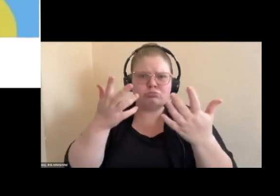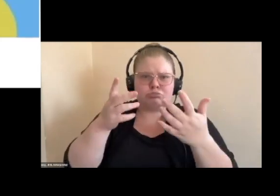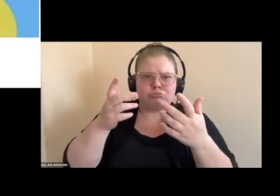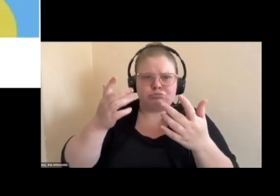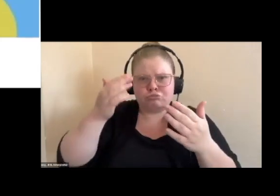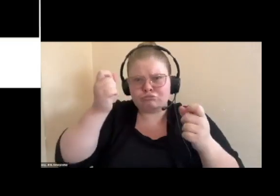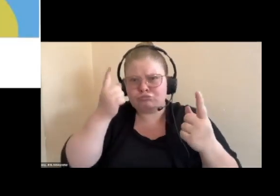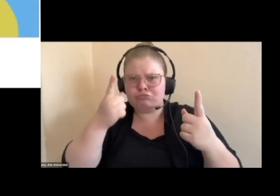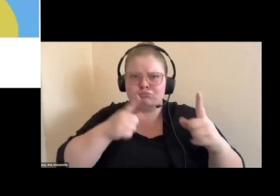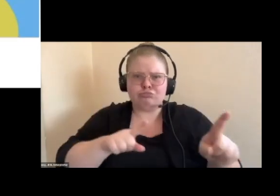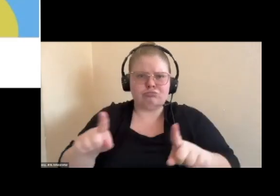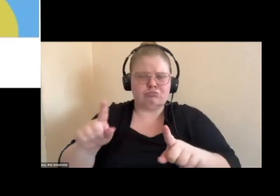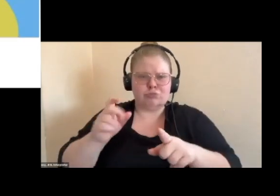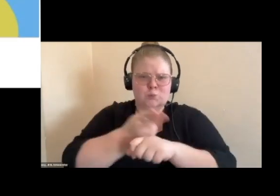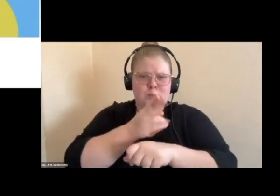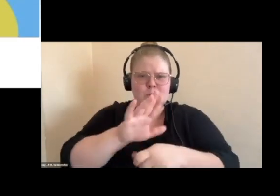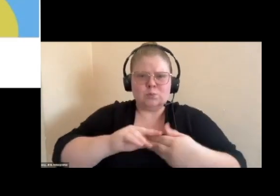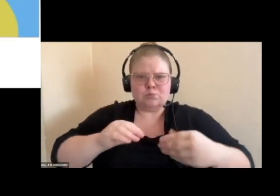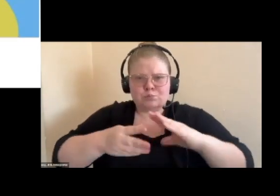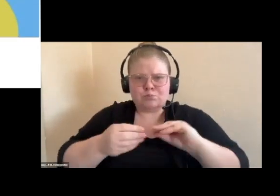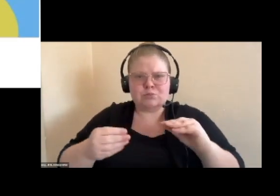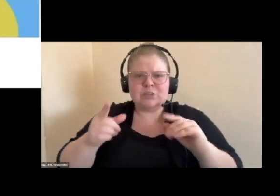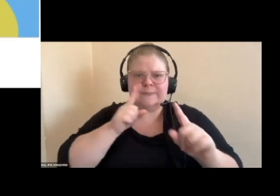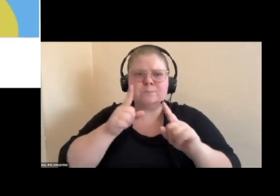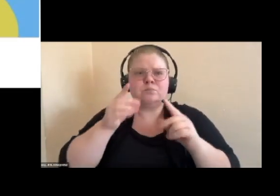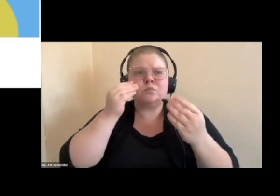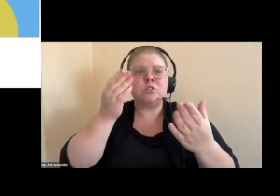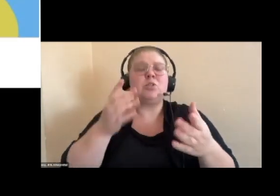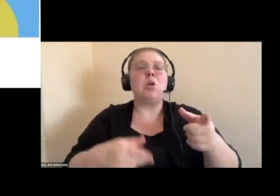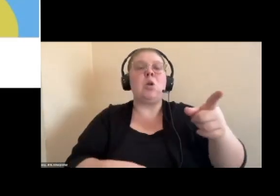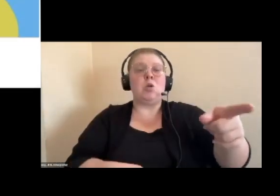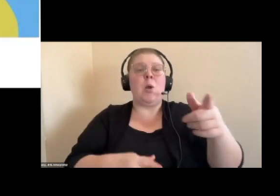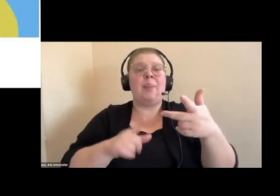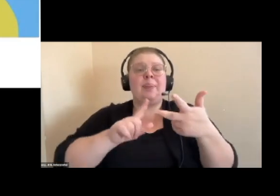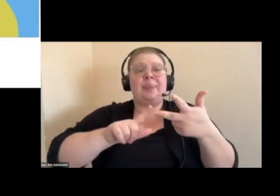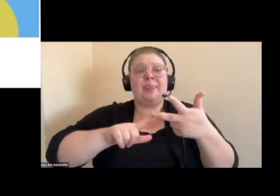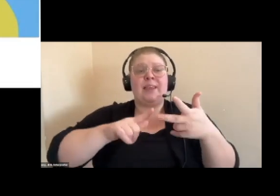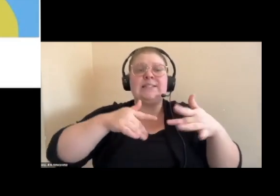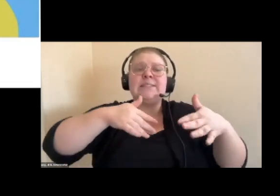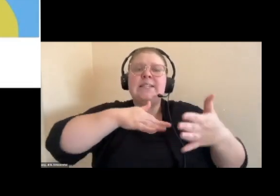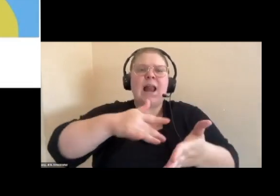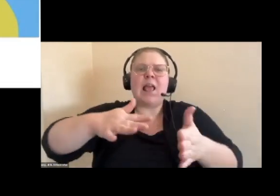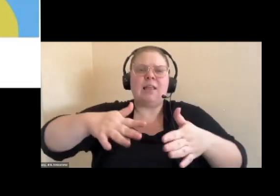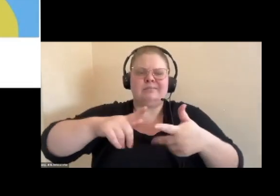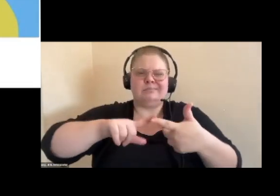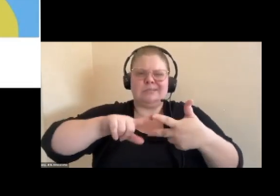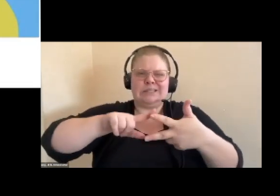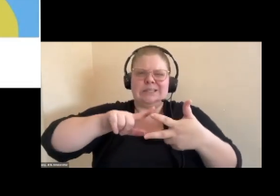While we're not actively recruiting for this study yet, I wanted to share with you